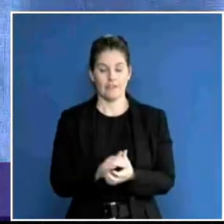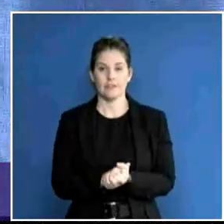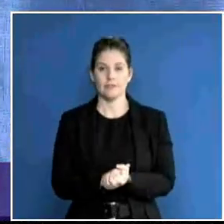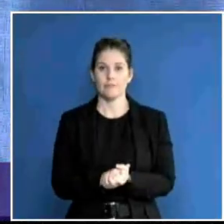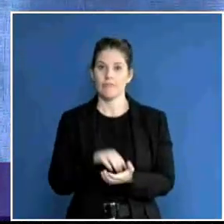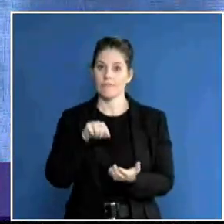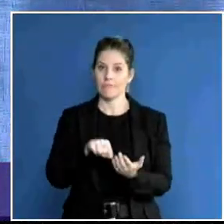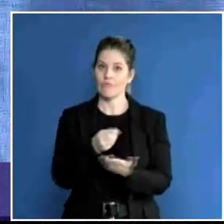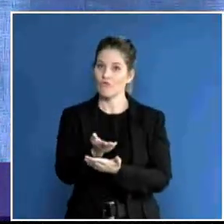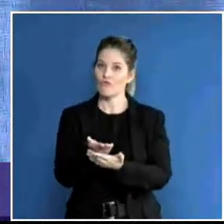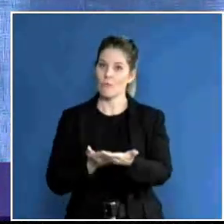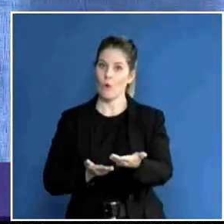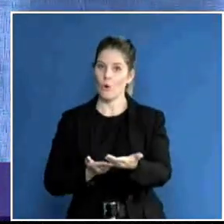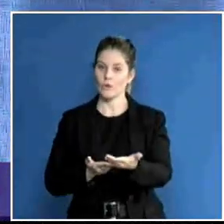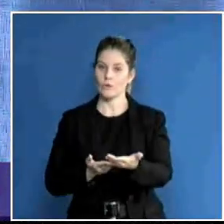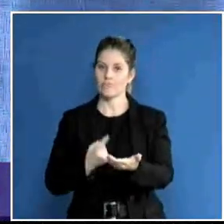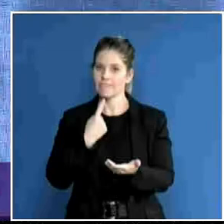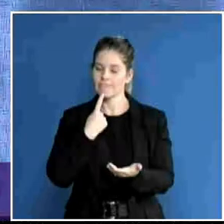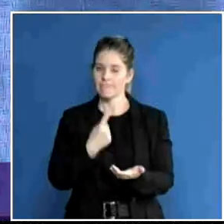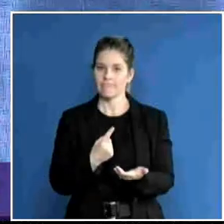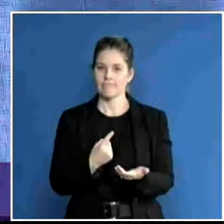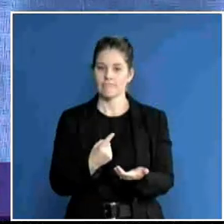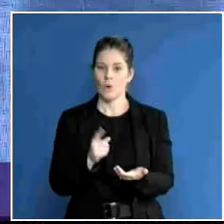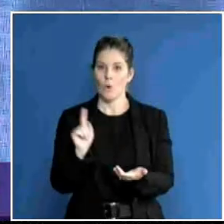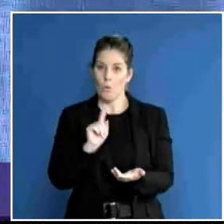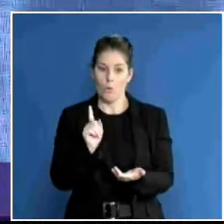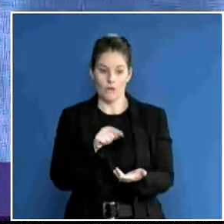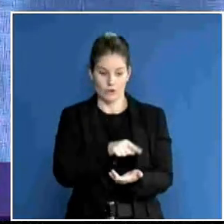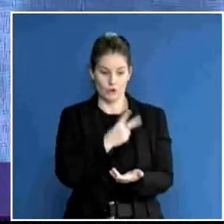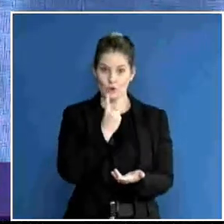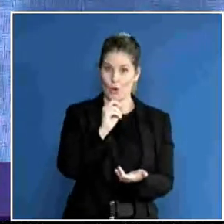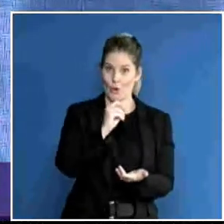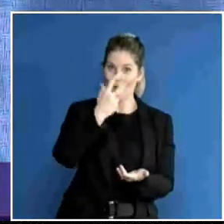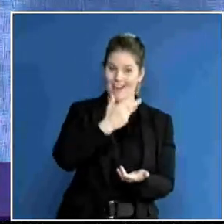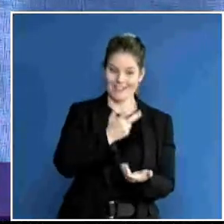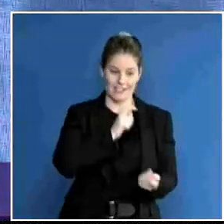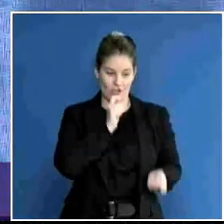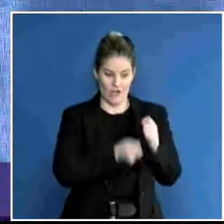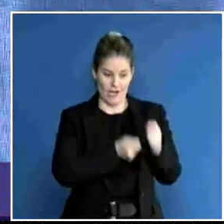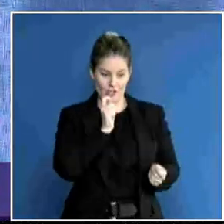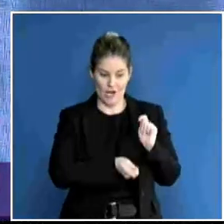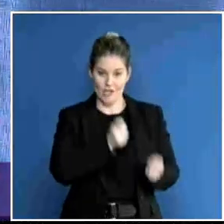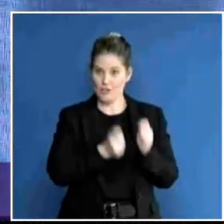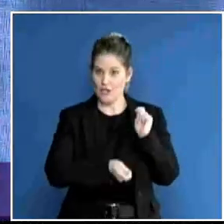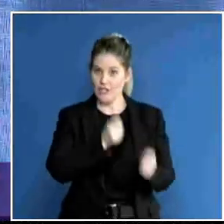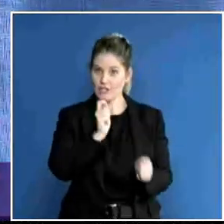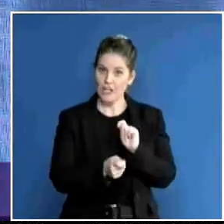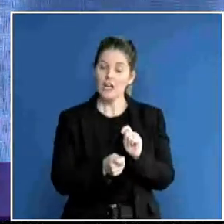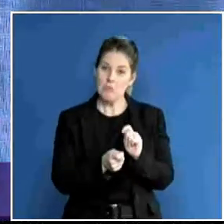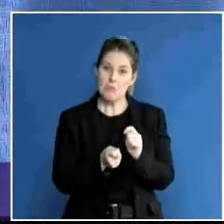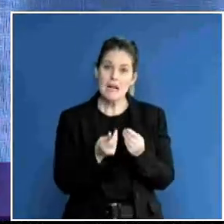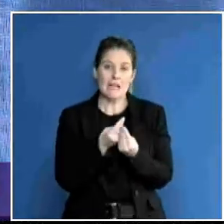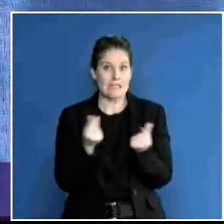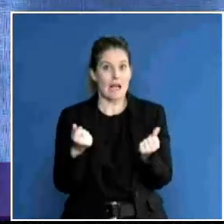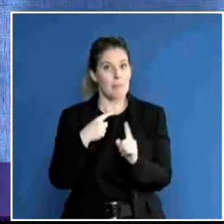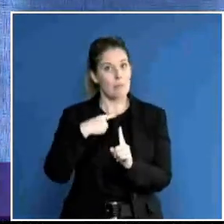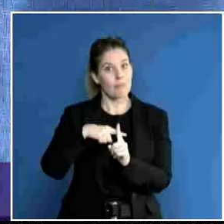reforms made in 2018 had some positive results but the overall program was not